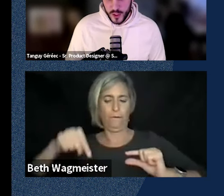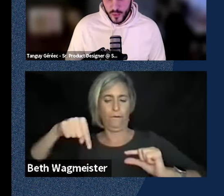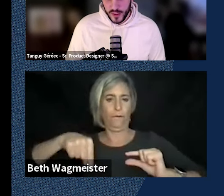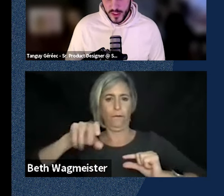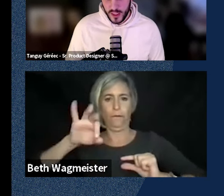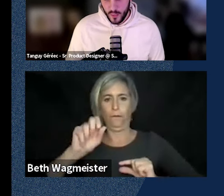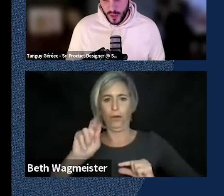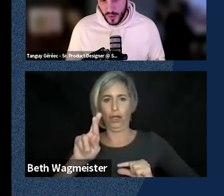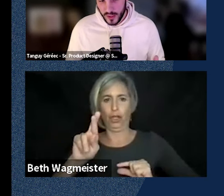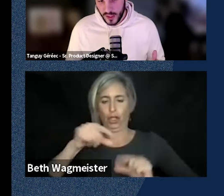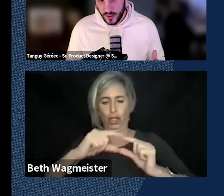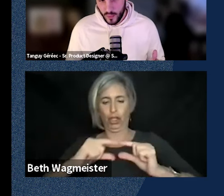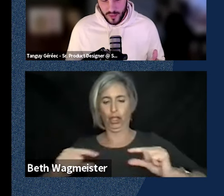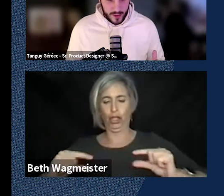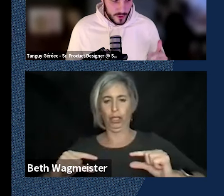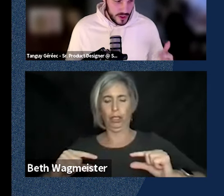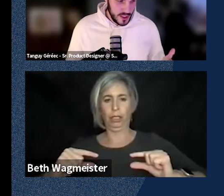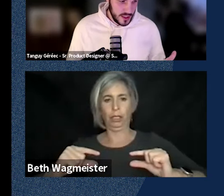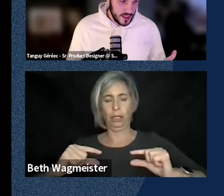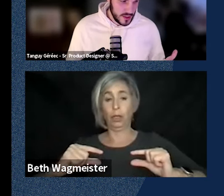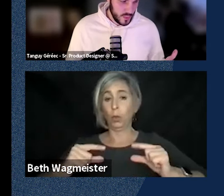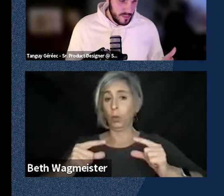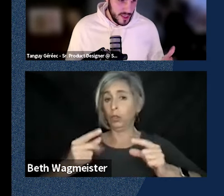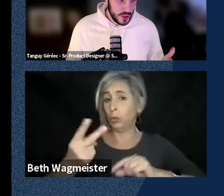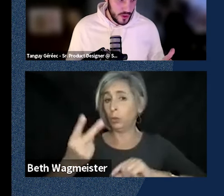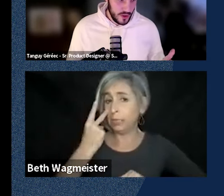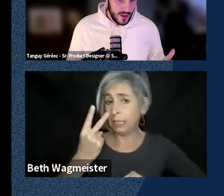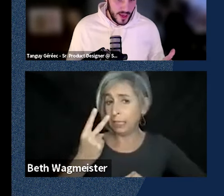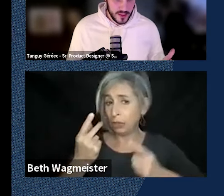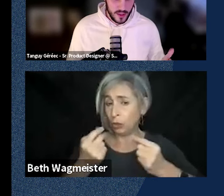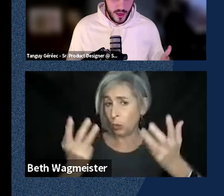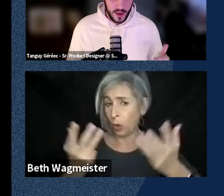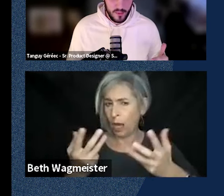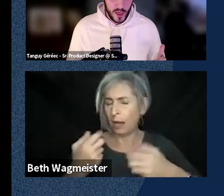What you will see and what we did with that functionality is we made sure that the landmark